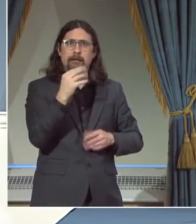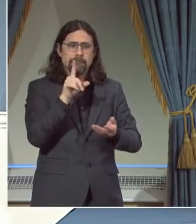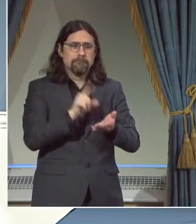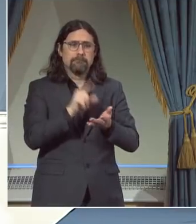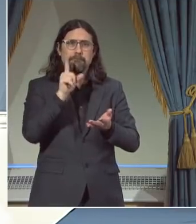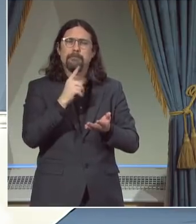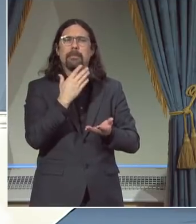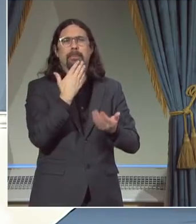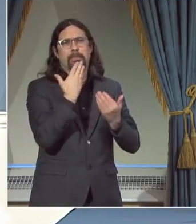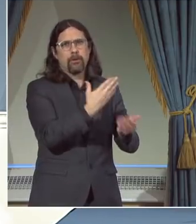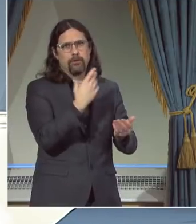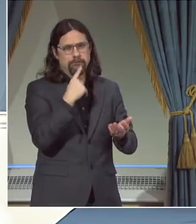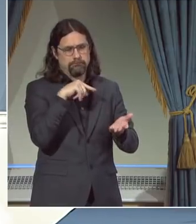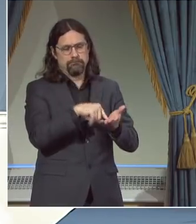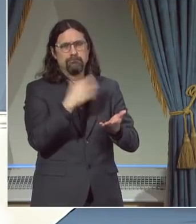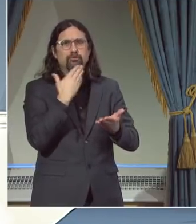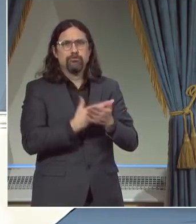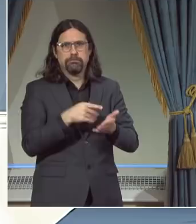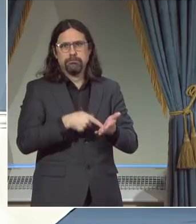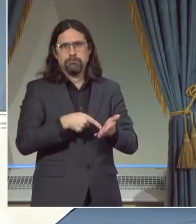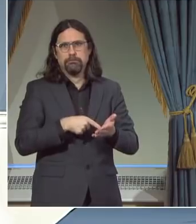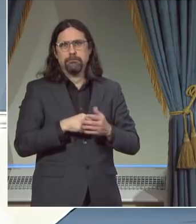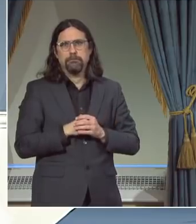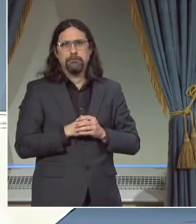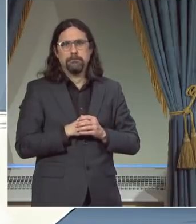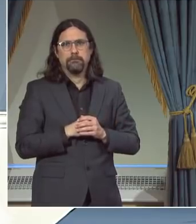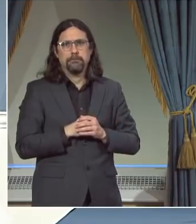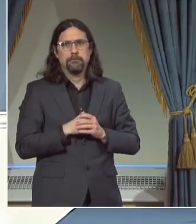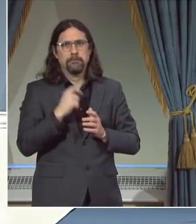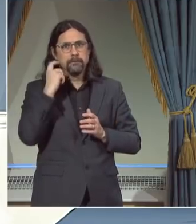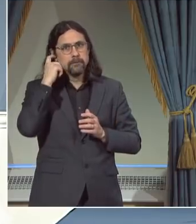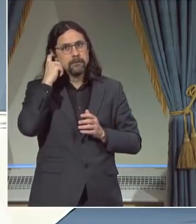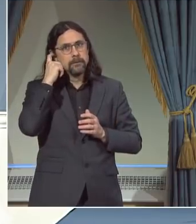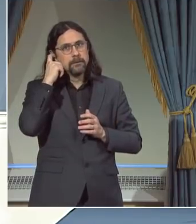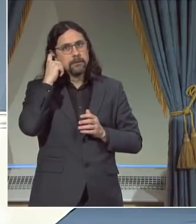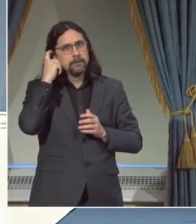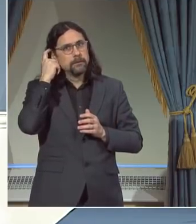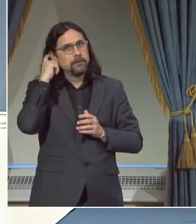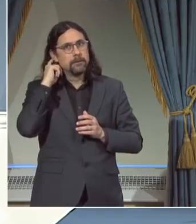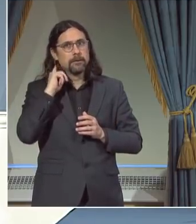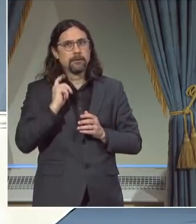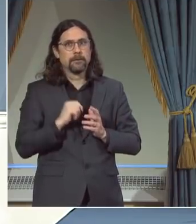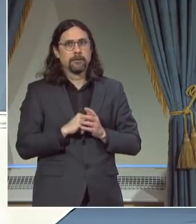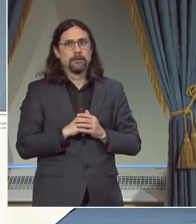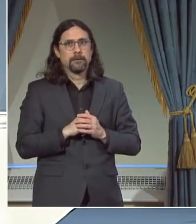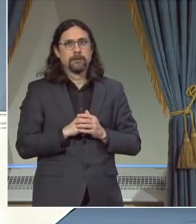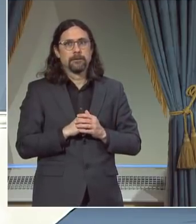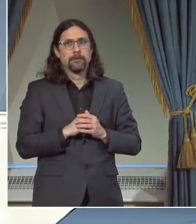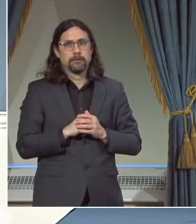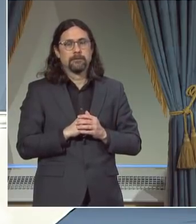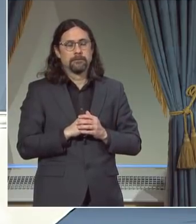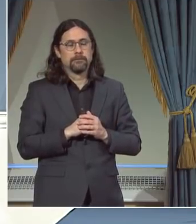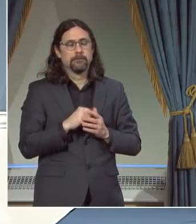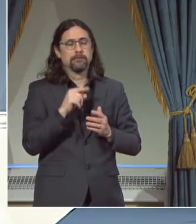IF Y COUOULD RELEASE THE RAW DATA BECAUSE AS IT STDSAN NOW IT'S SORT OF MEANINGLESS TO NOT KNOW THE REAL UMNBERS.